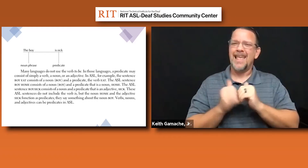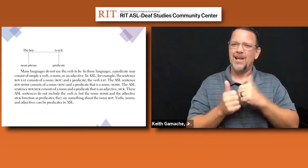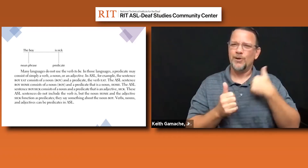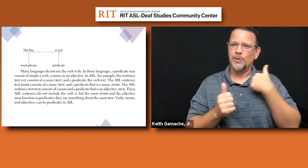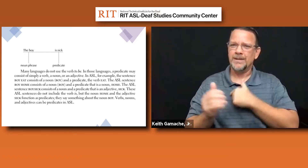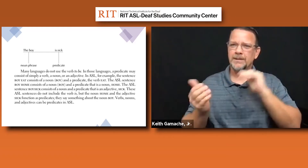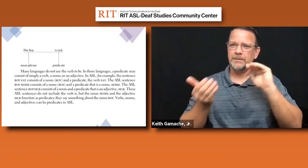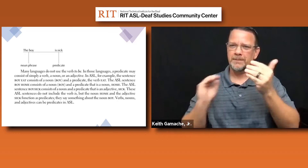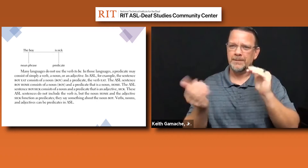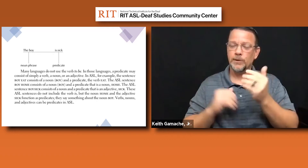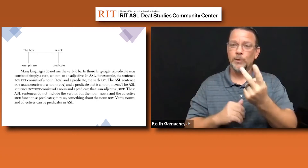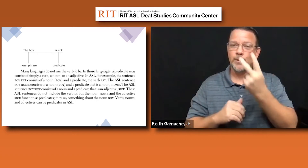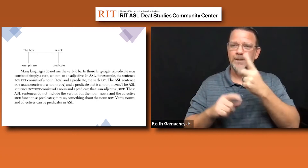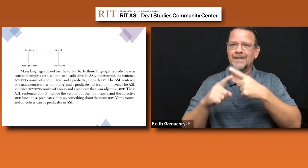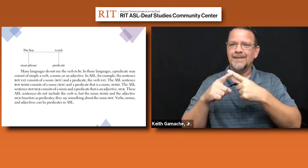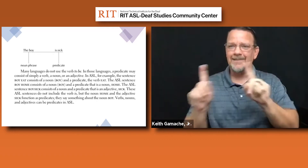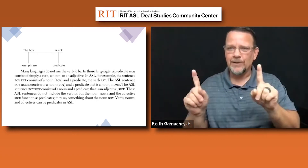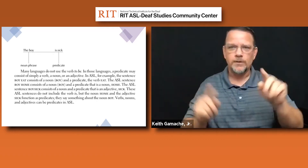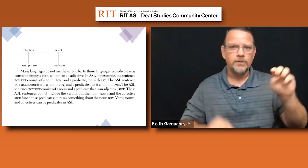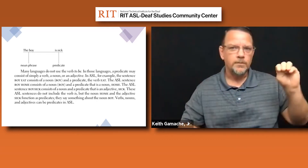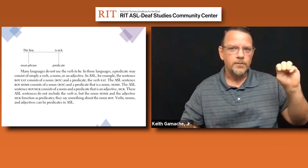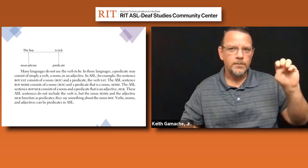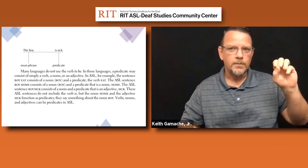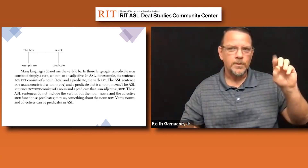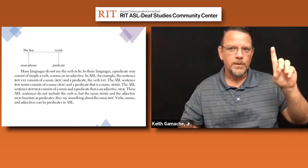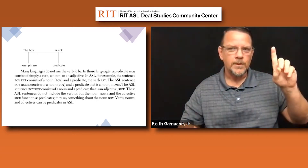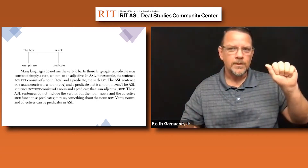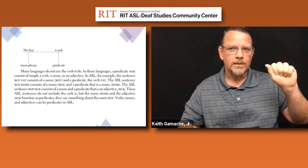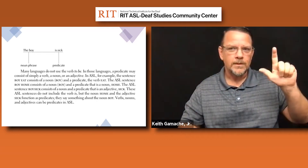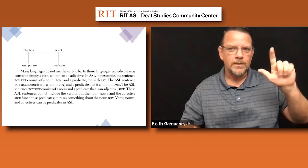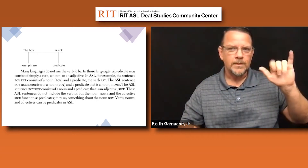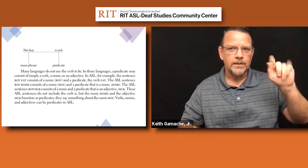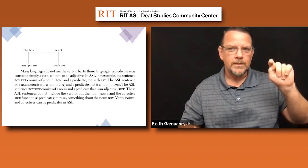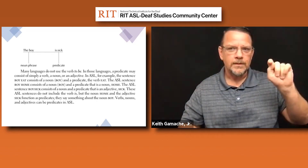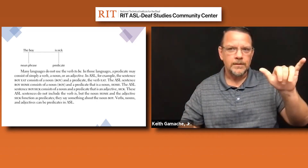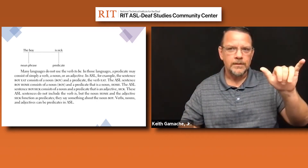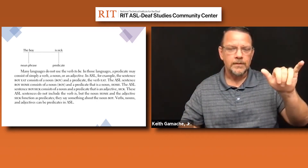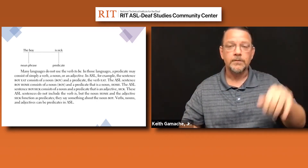How do we compare two different modalities